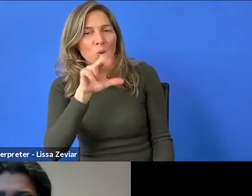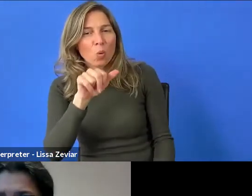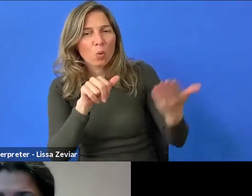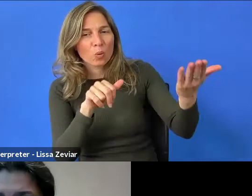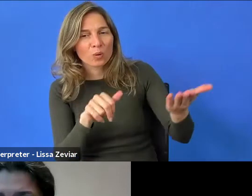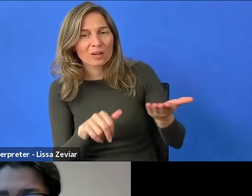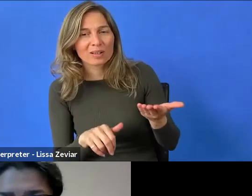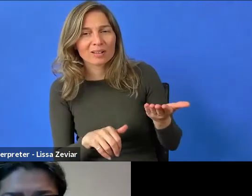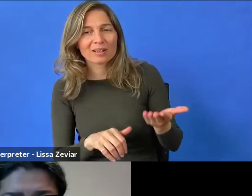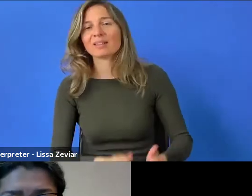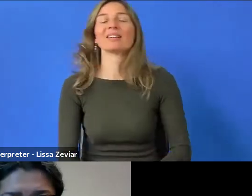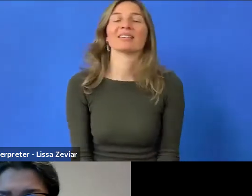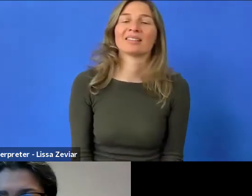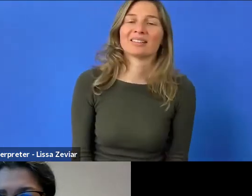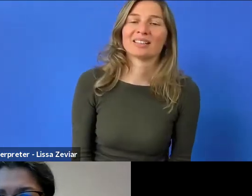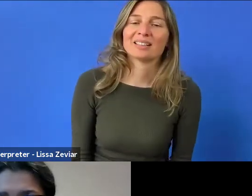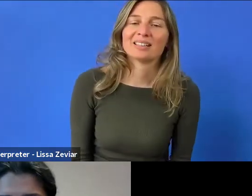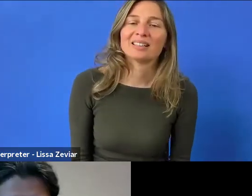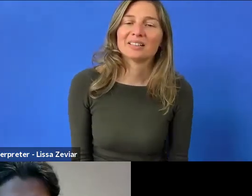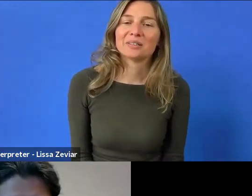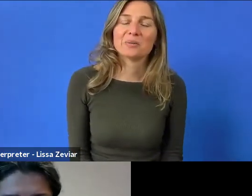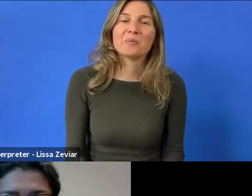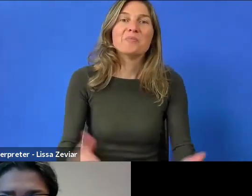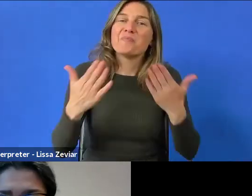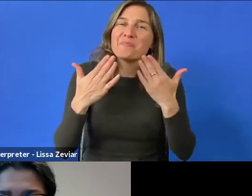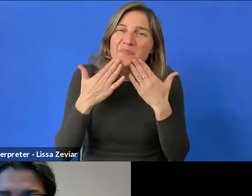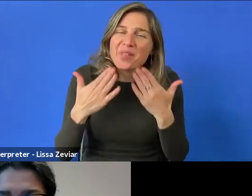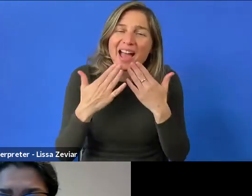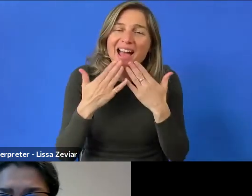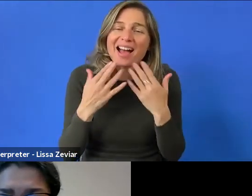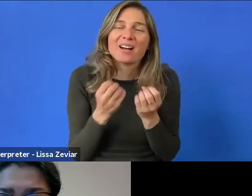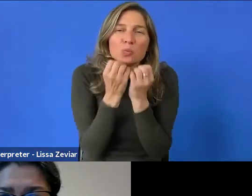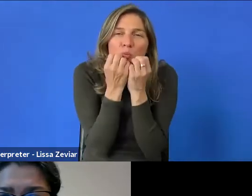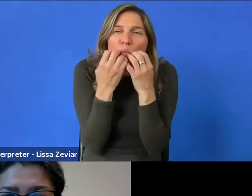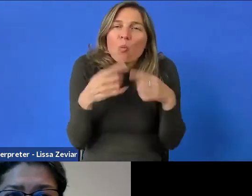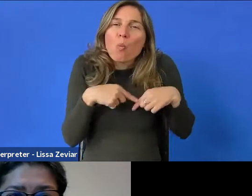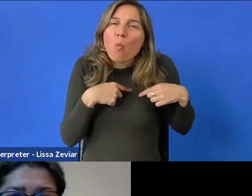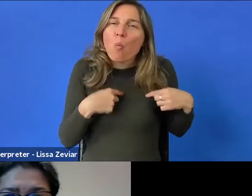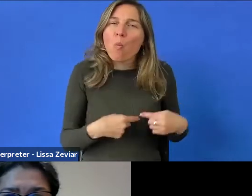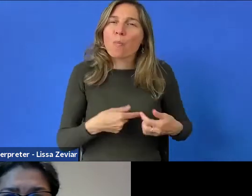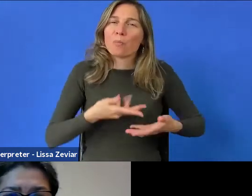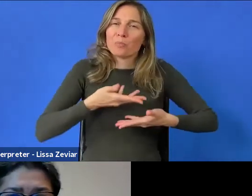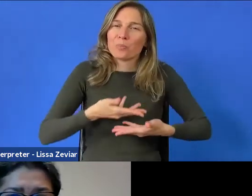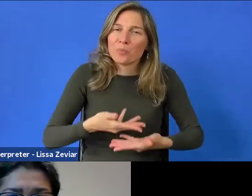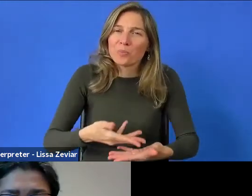Thank you very much for the warm welcome. I hope everyone can hear me well.